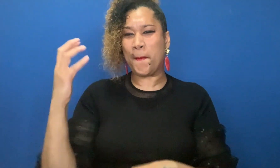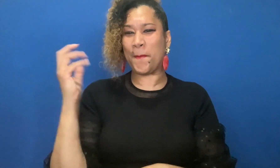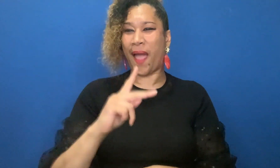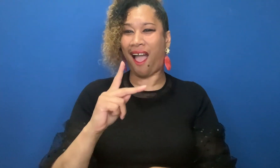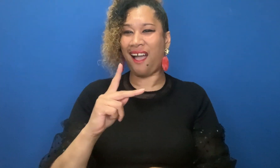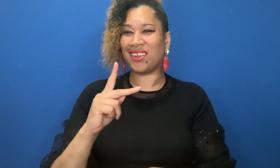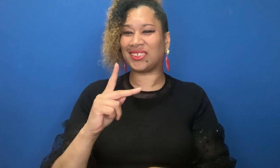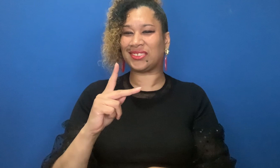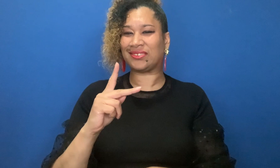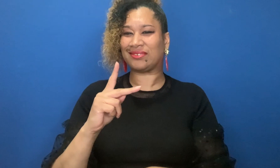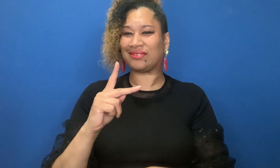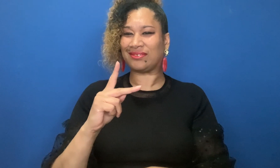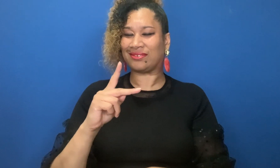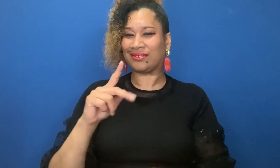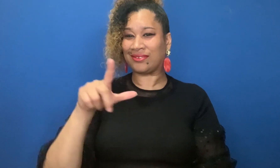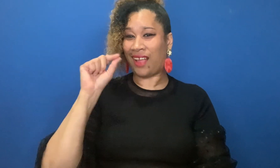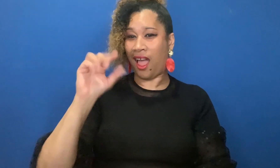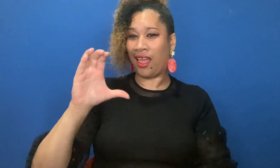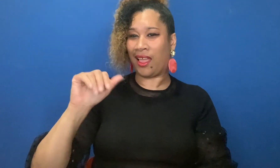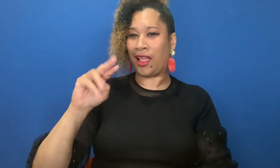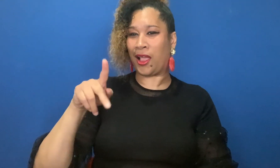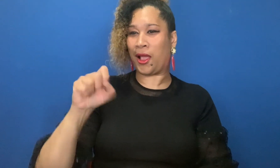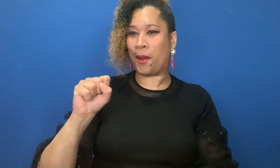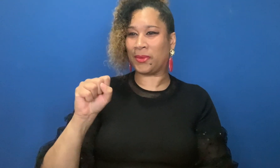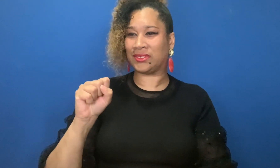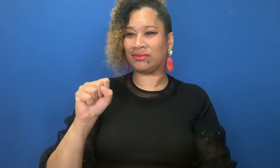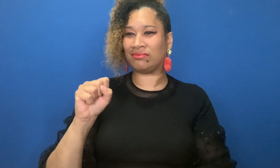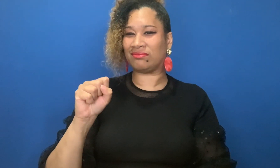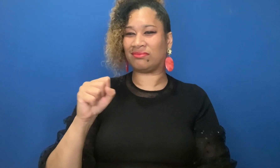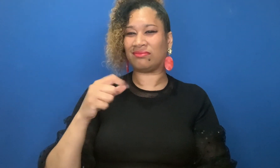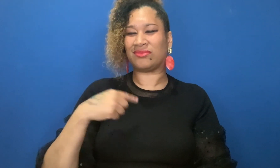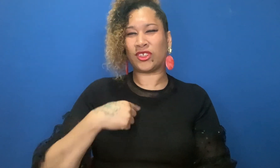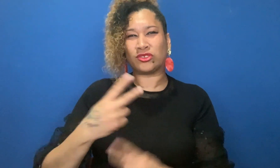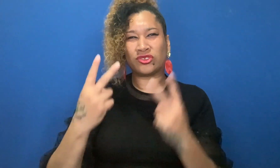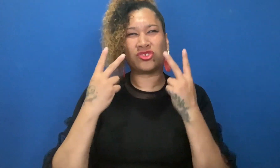I came back to Gallaudet campus,